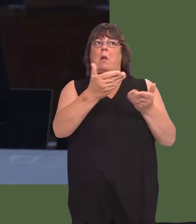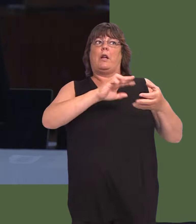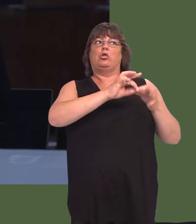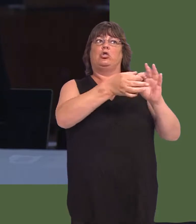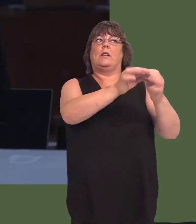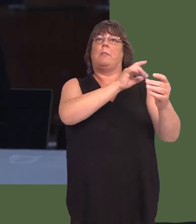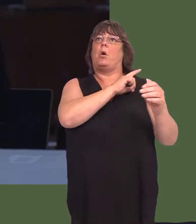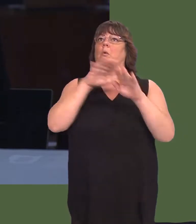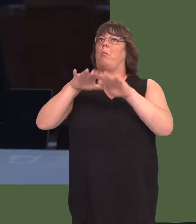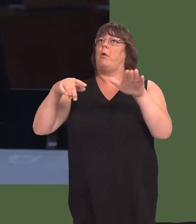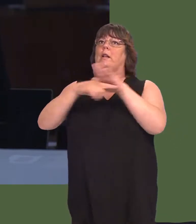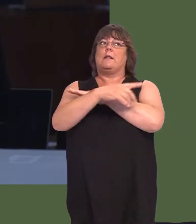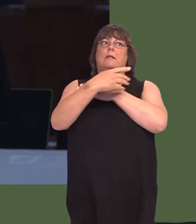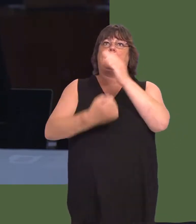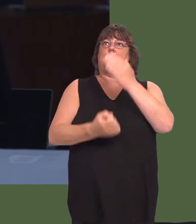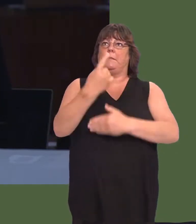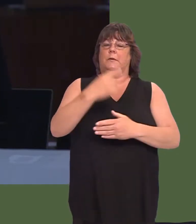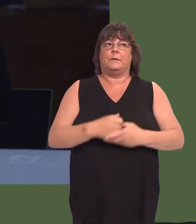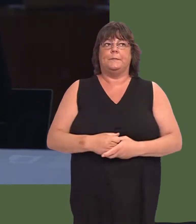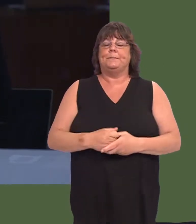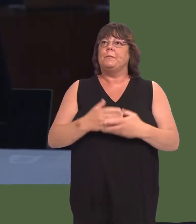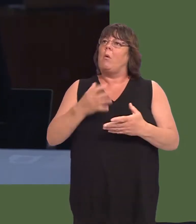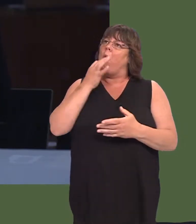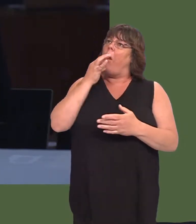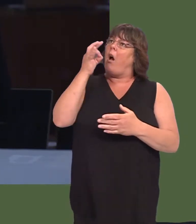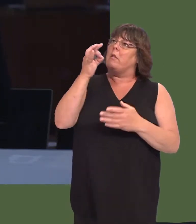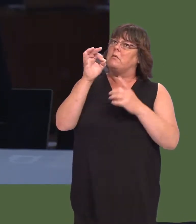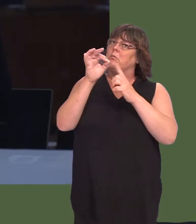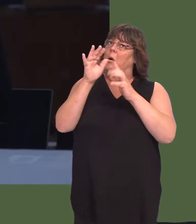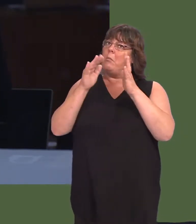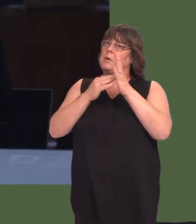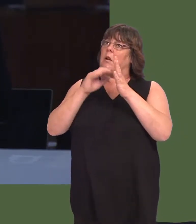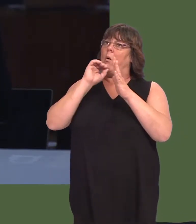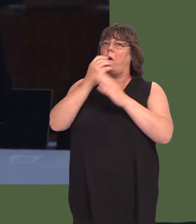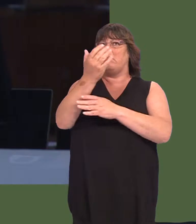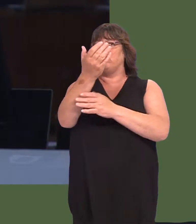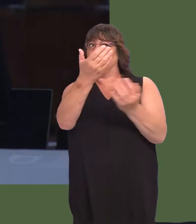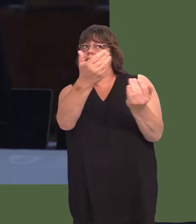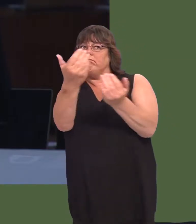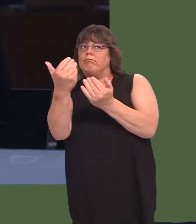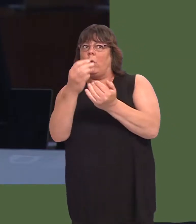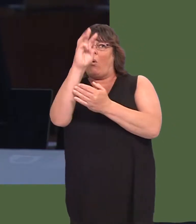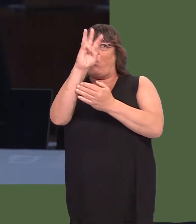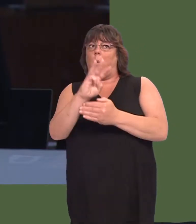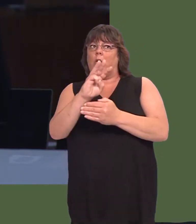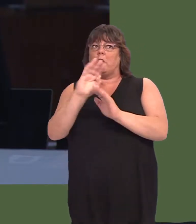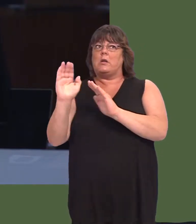I wonder if the First Minister would agree to convene a summit of Welsh supply businesses,